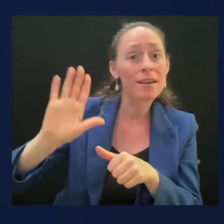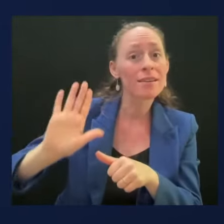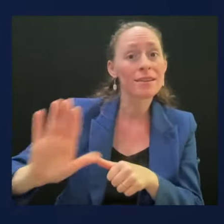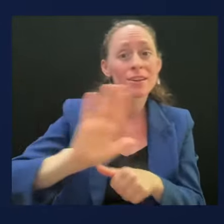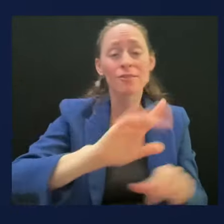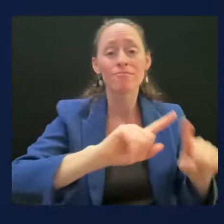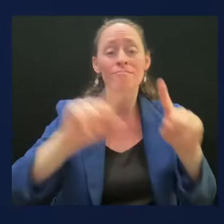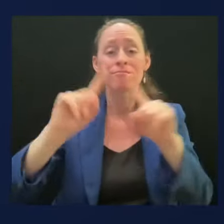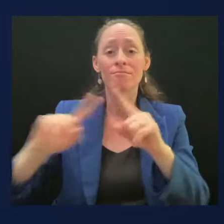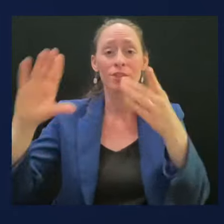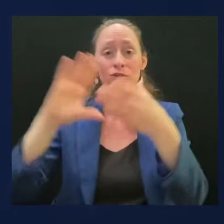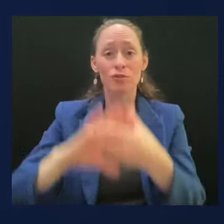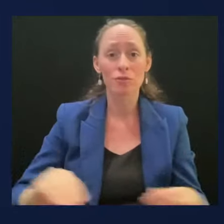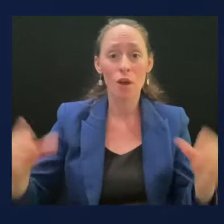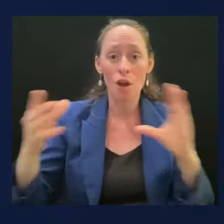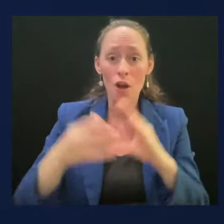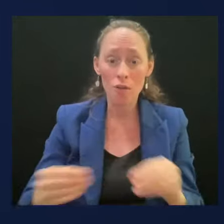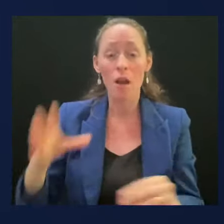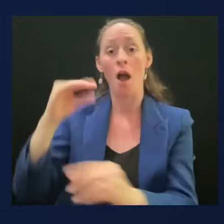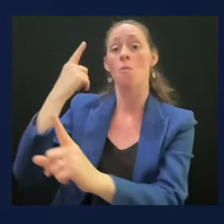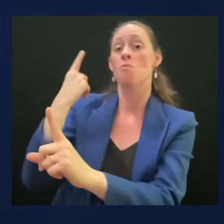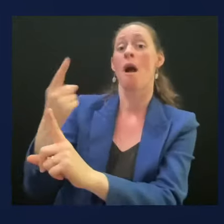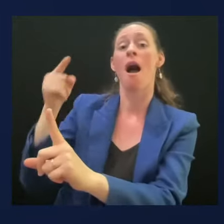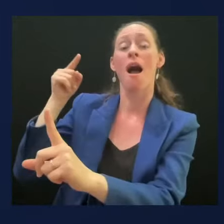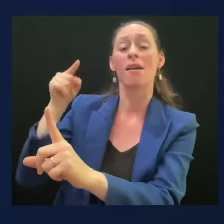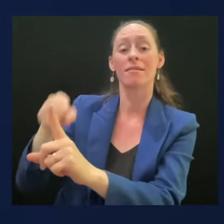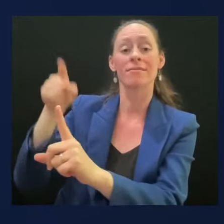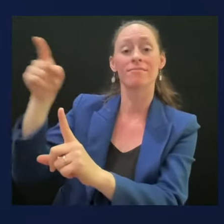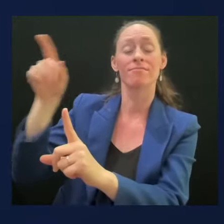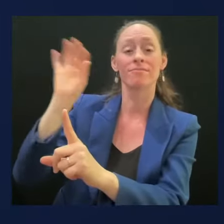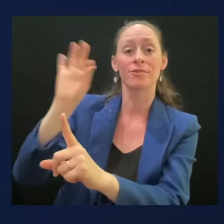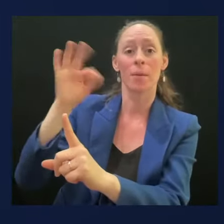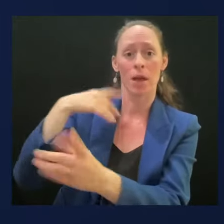He was a Catholic priest who signed up to serve during the Vietnam War.